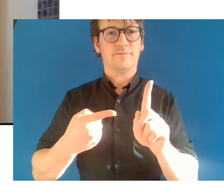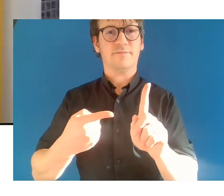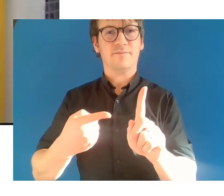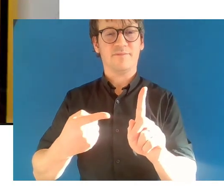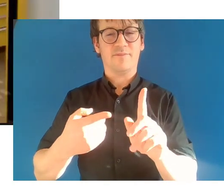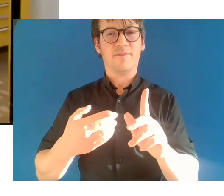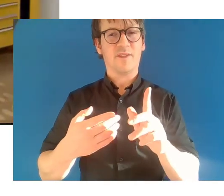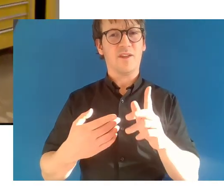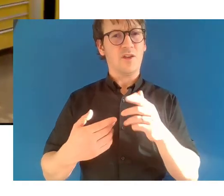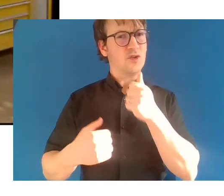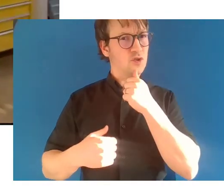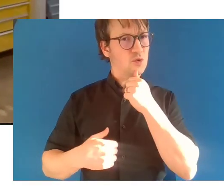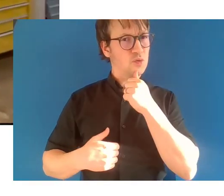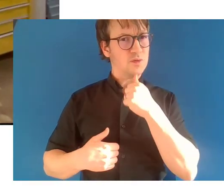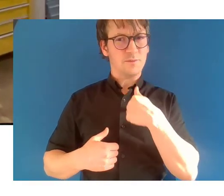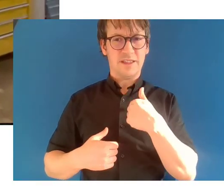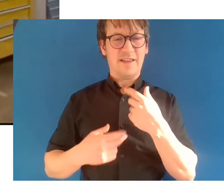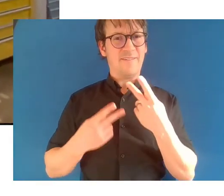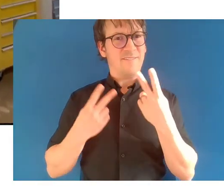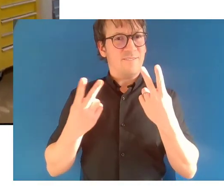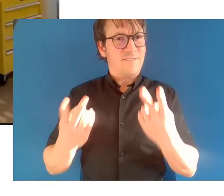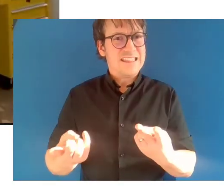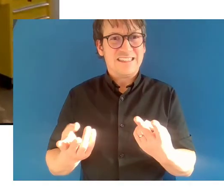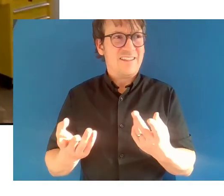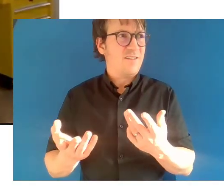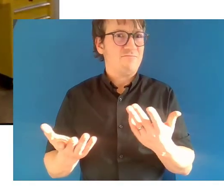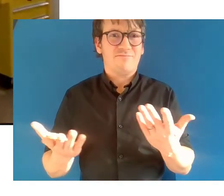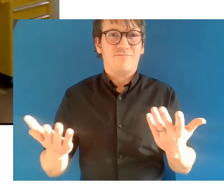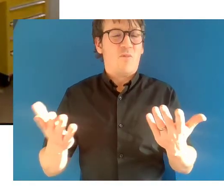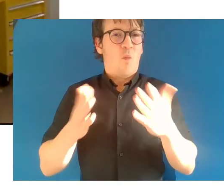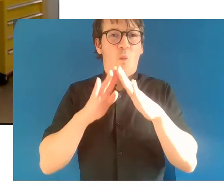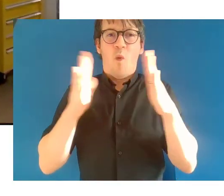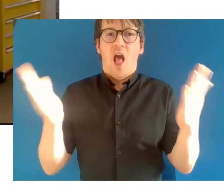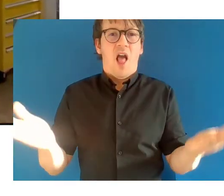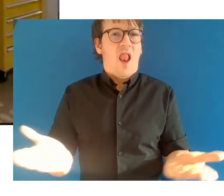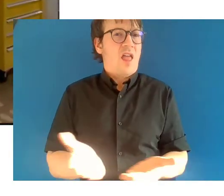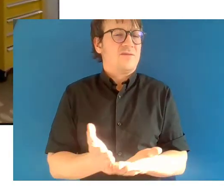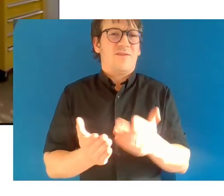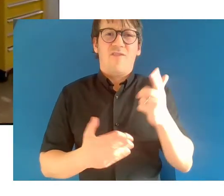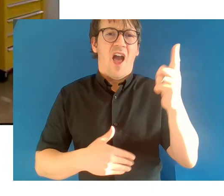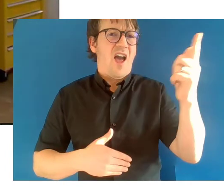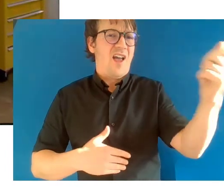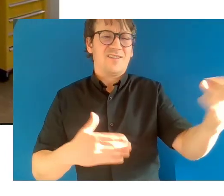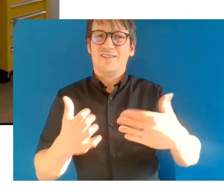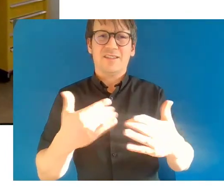Using this telepresence robot, I could visit this studio from anywhere in the world, anywhere